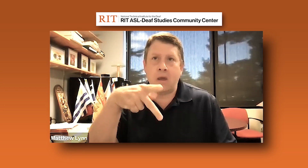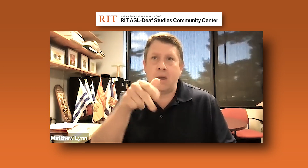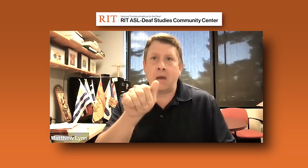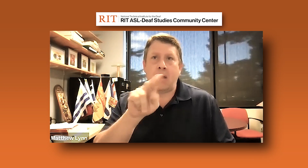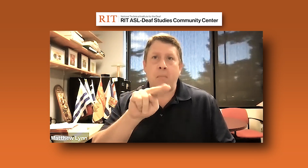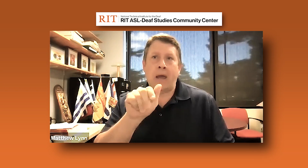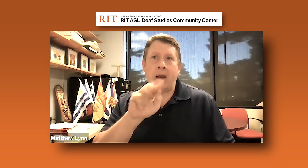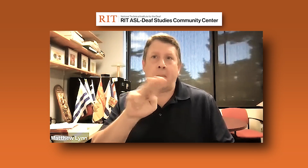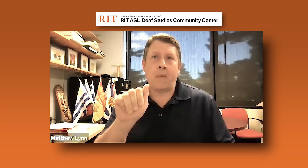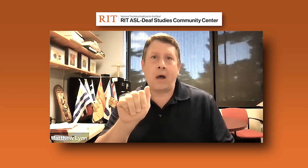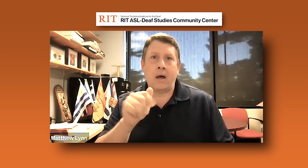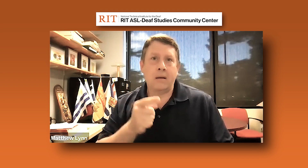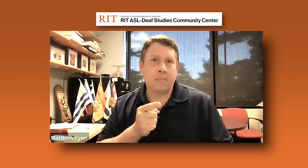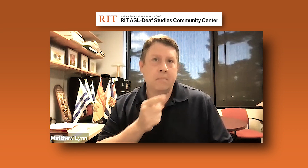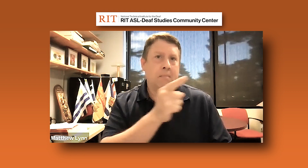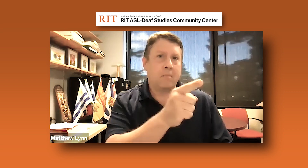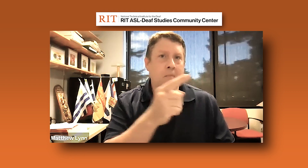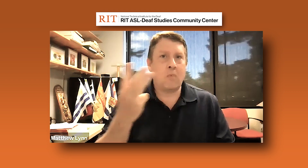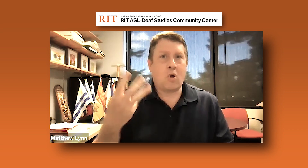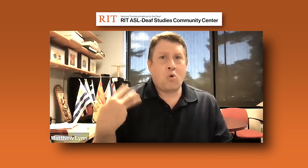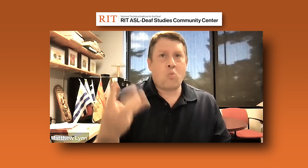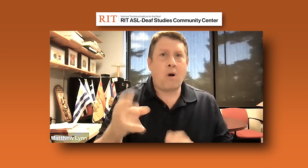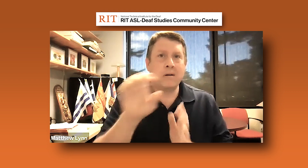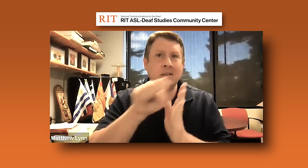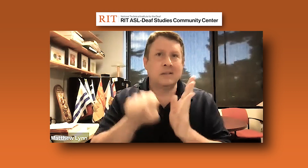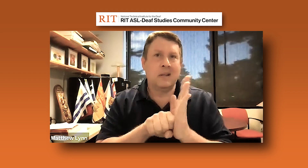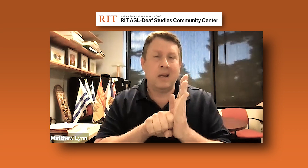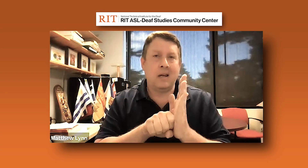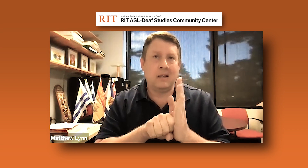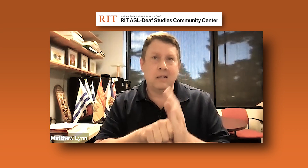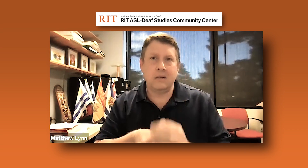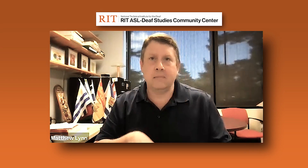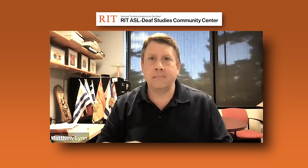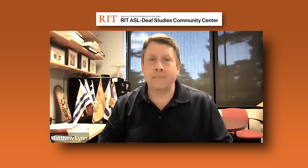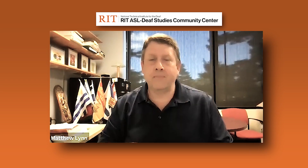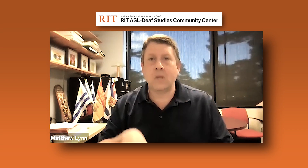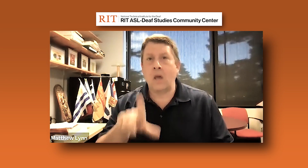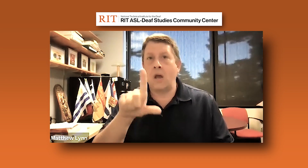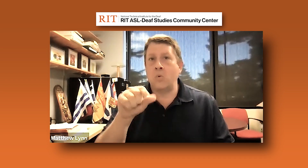Massachusetts, Panama, and Washington State.